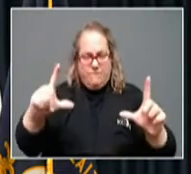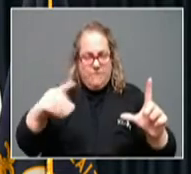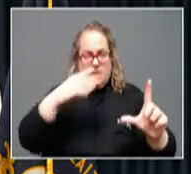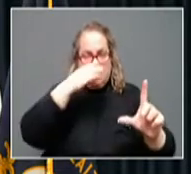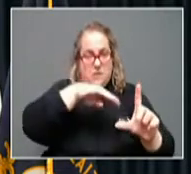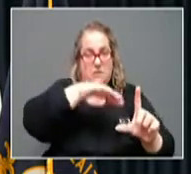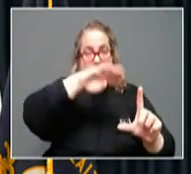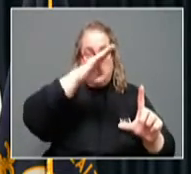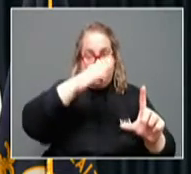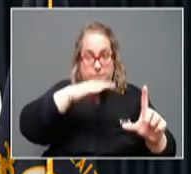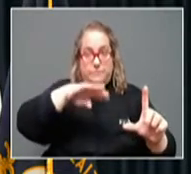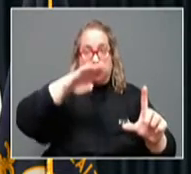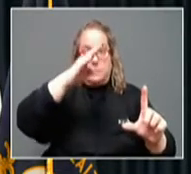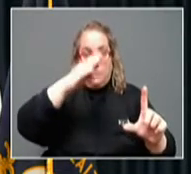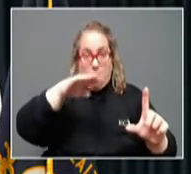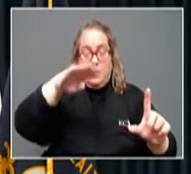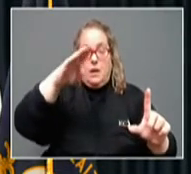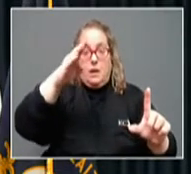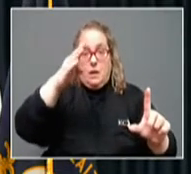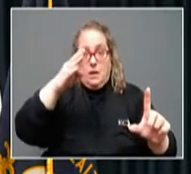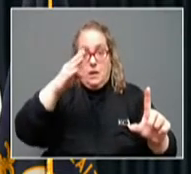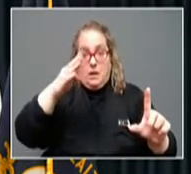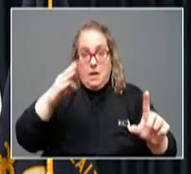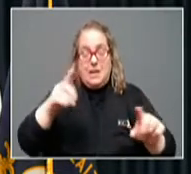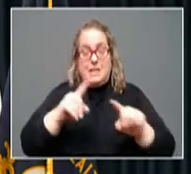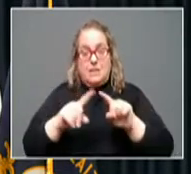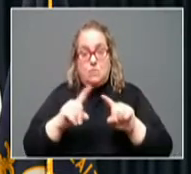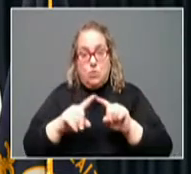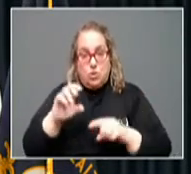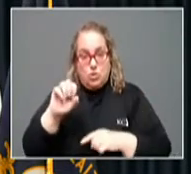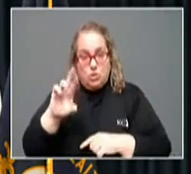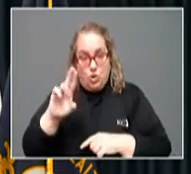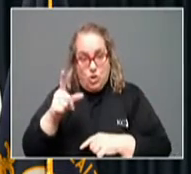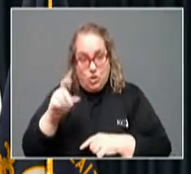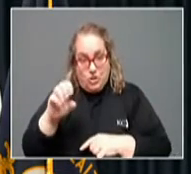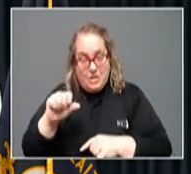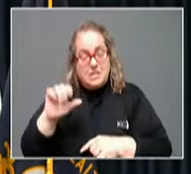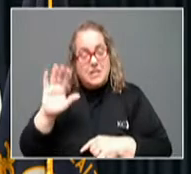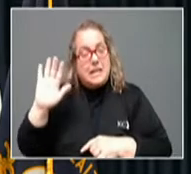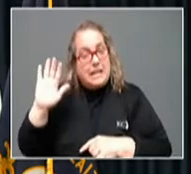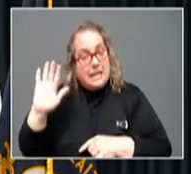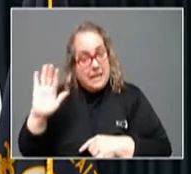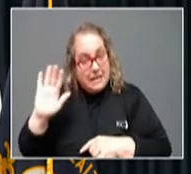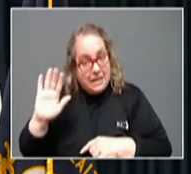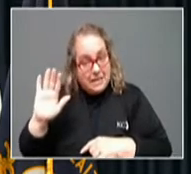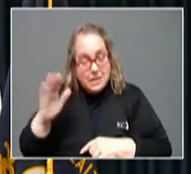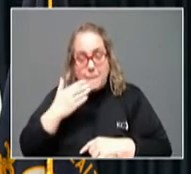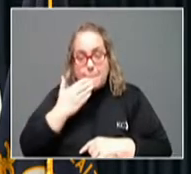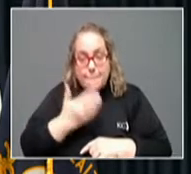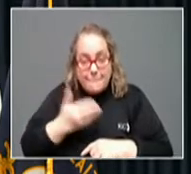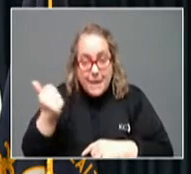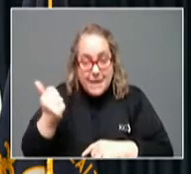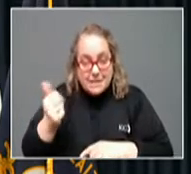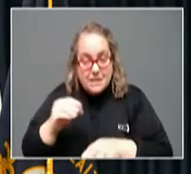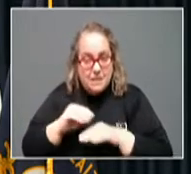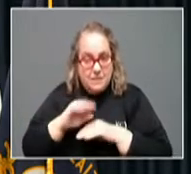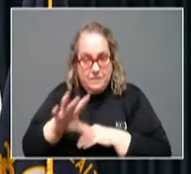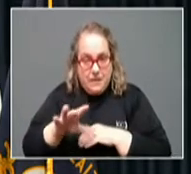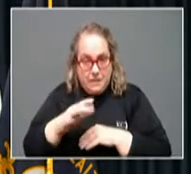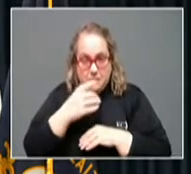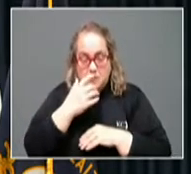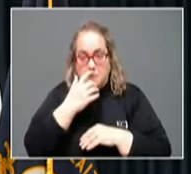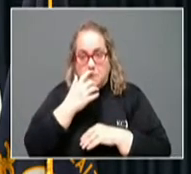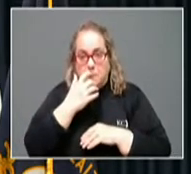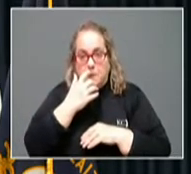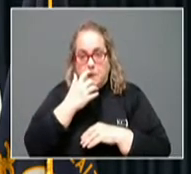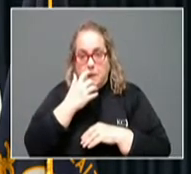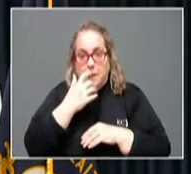different surges. That is his um best advice on when he believes that at the